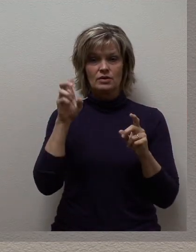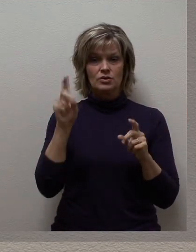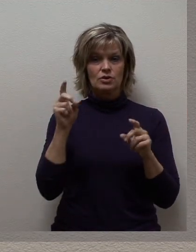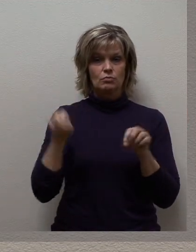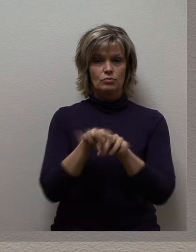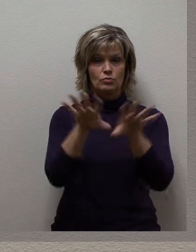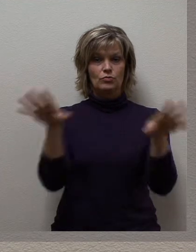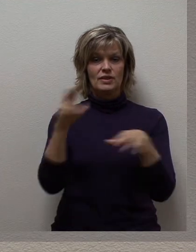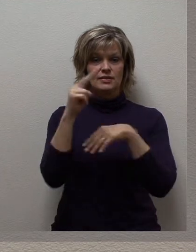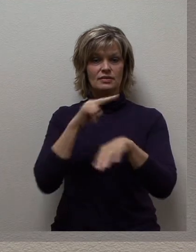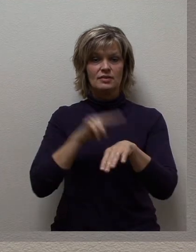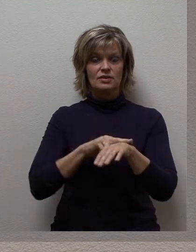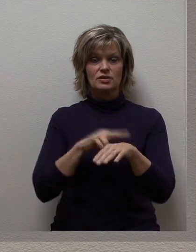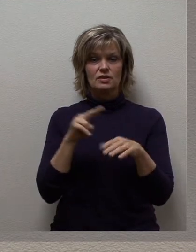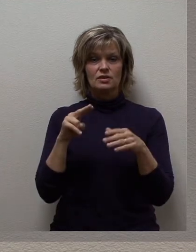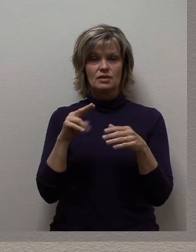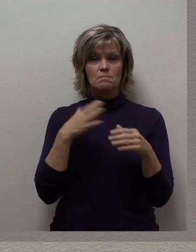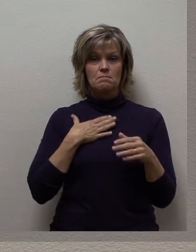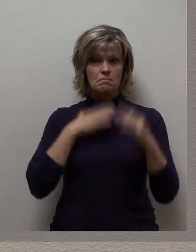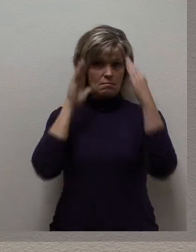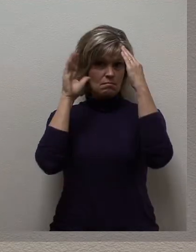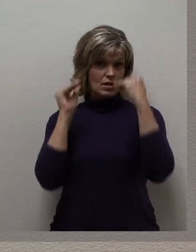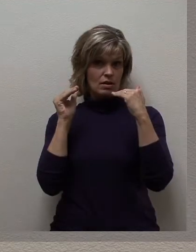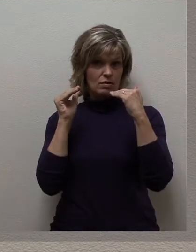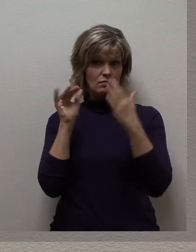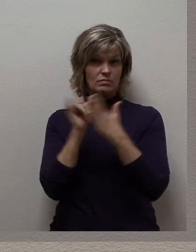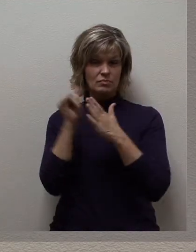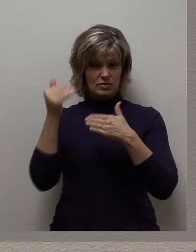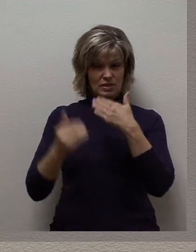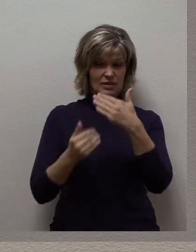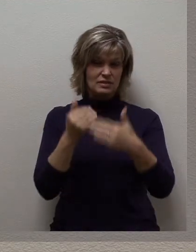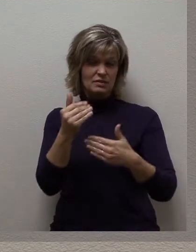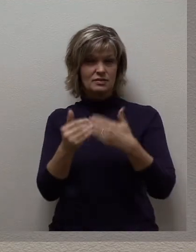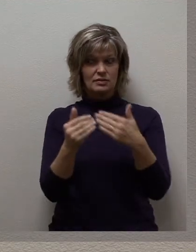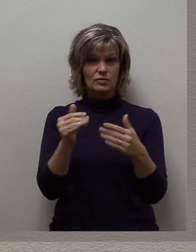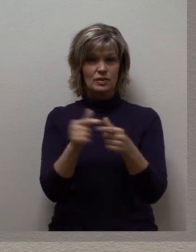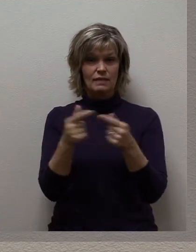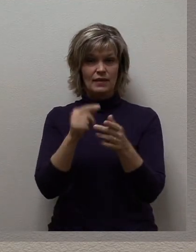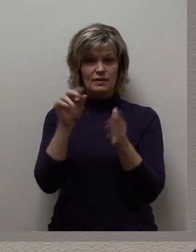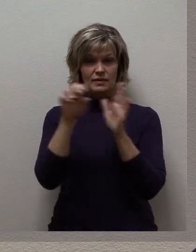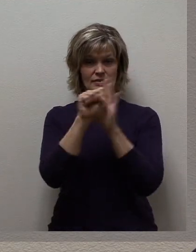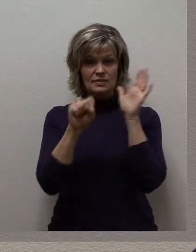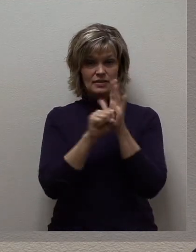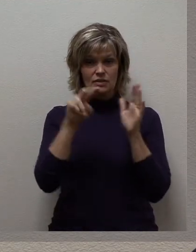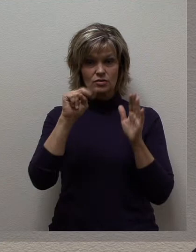across the nation and I'm hoping that, my hope is that this will continue and that the state of North Dakota